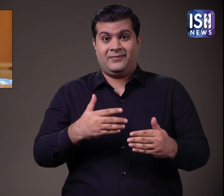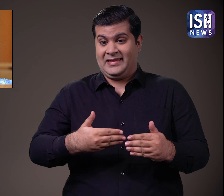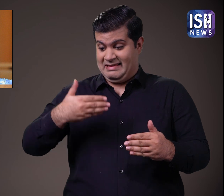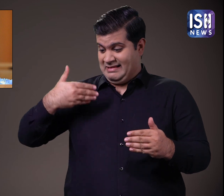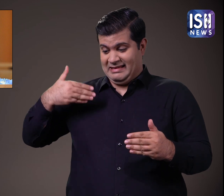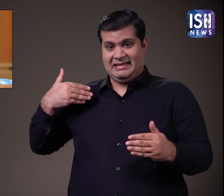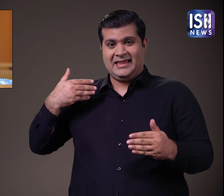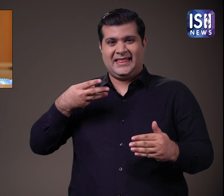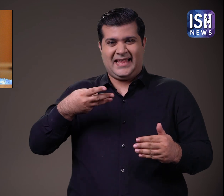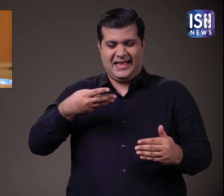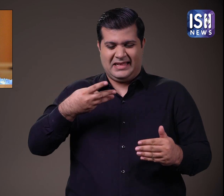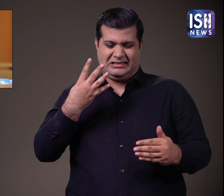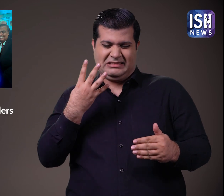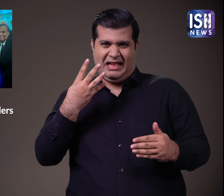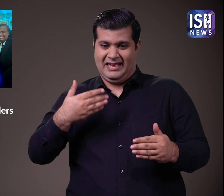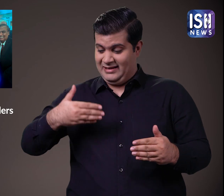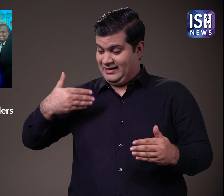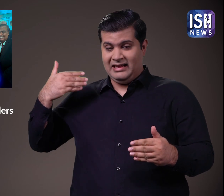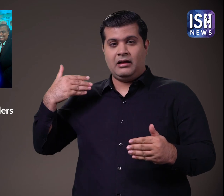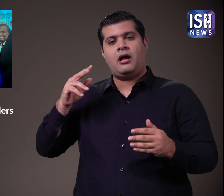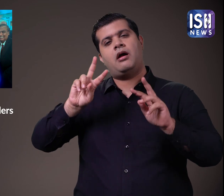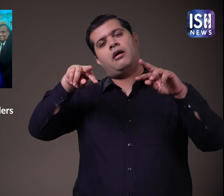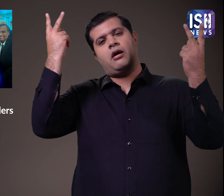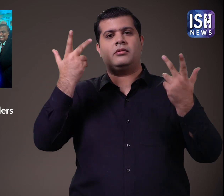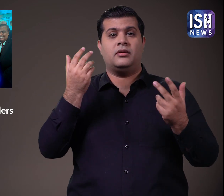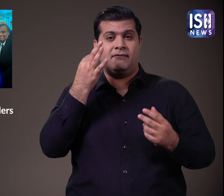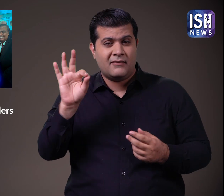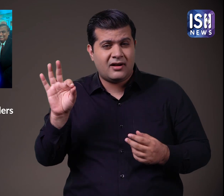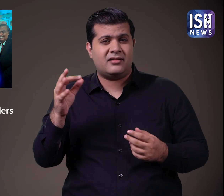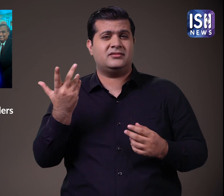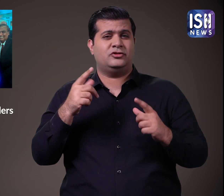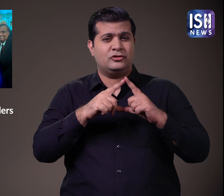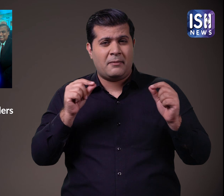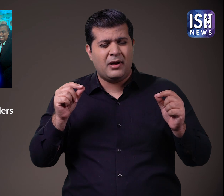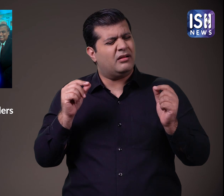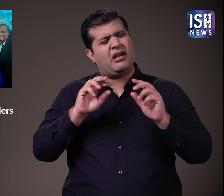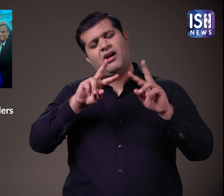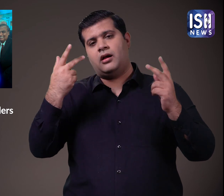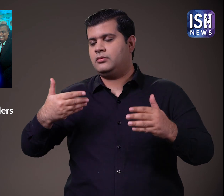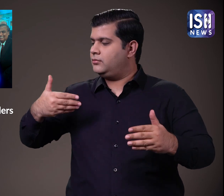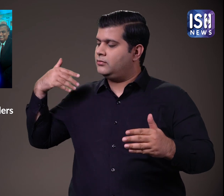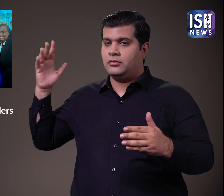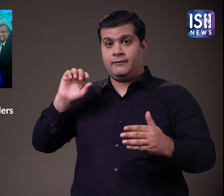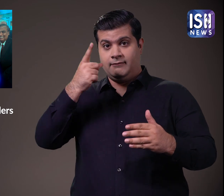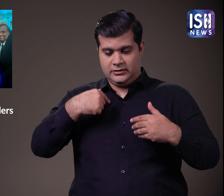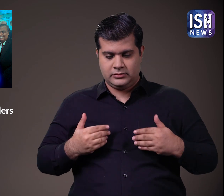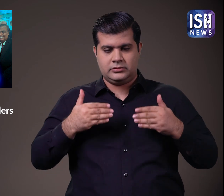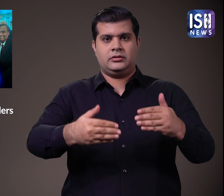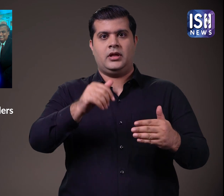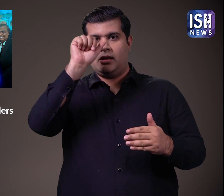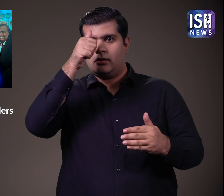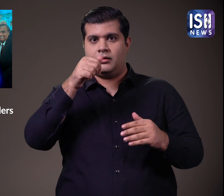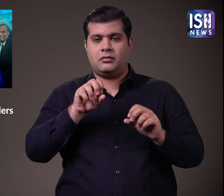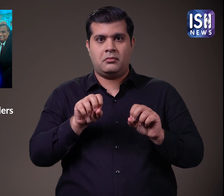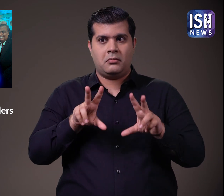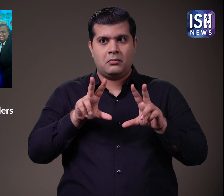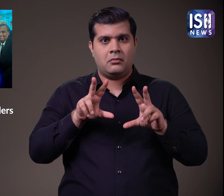While ministers from countries like Japan and France, were seated in the 3rd and 4th rows, India was given seat in the first row. Amazing!